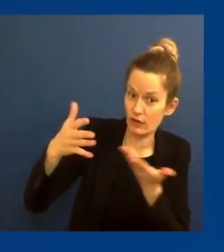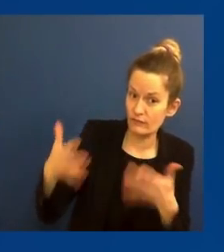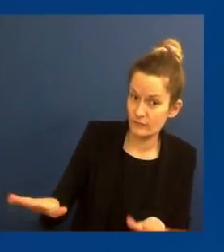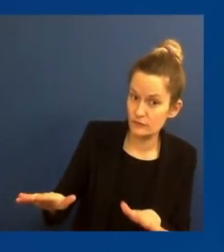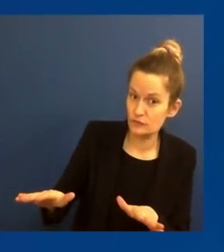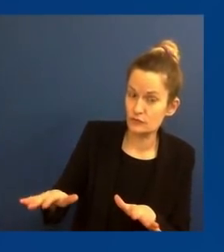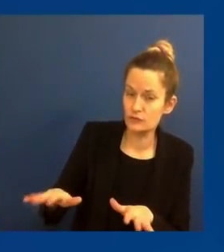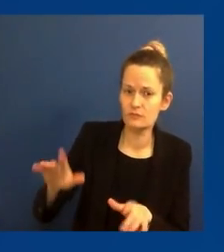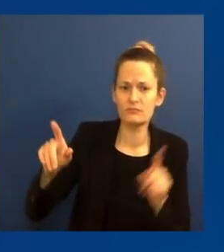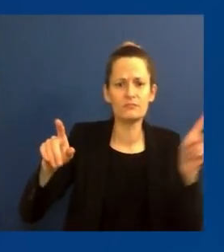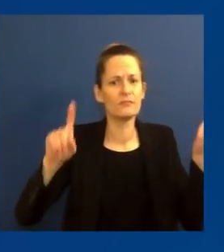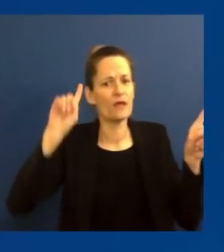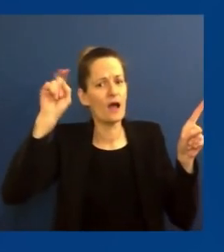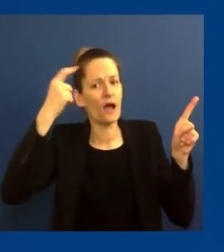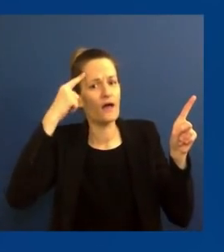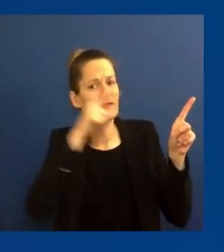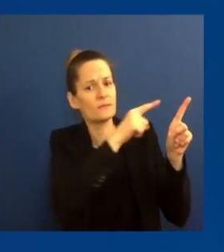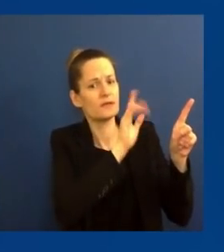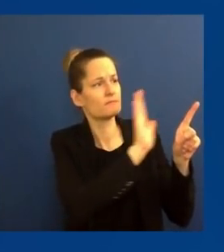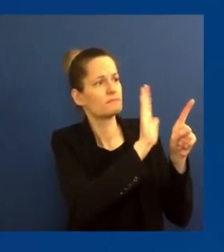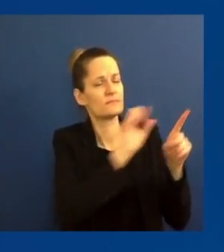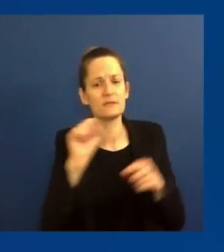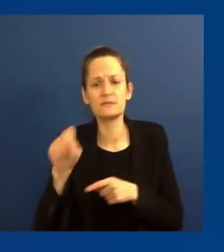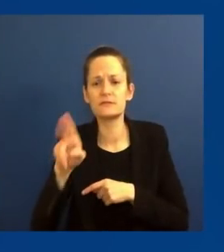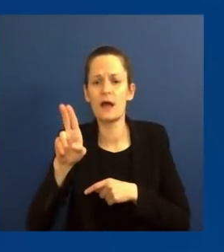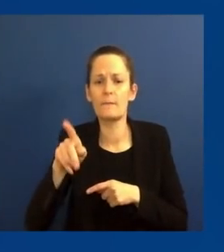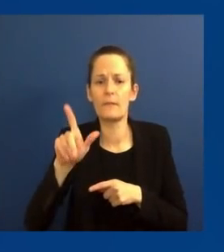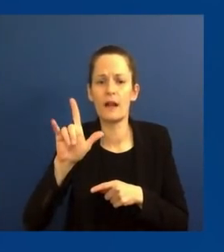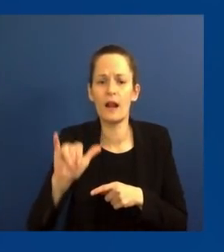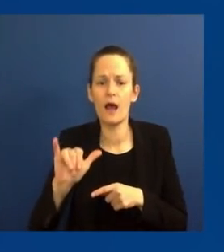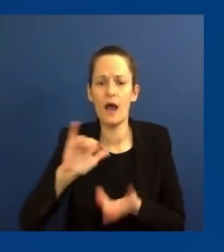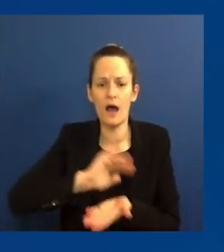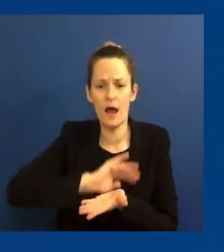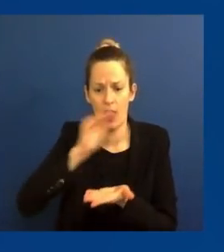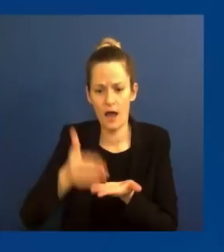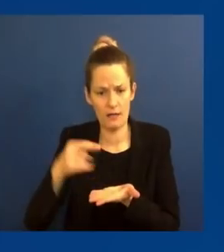Have the supplies come from the warehouse companies? Have they come from Abbott and iHealth?